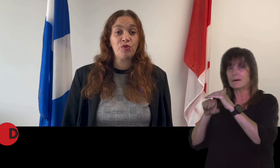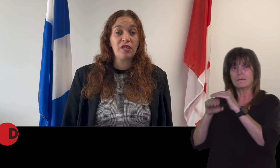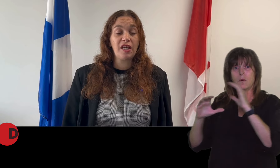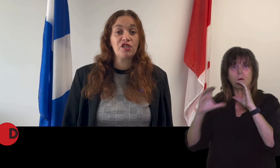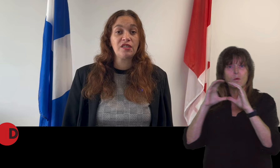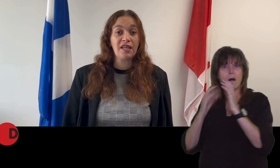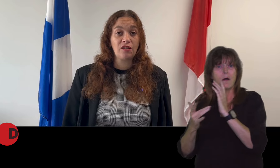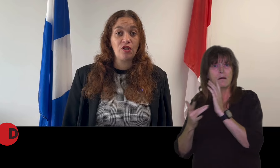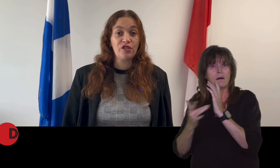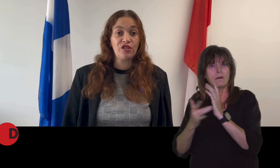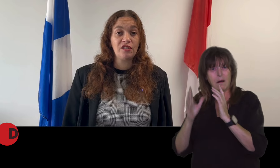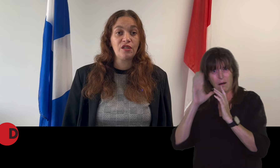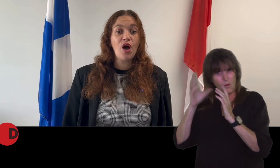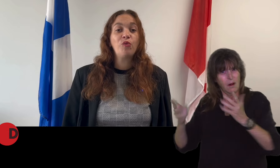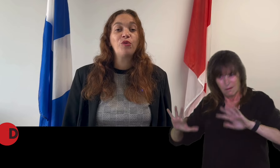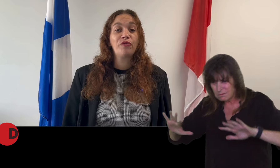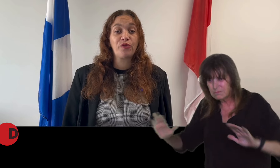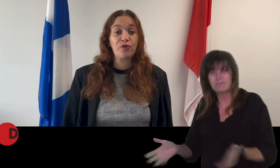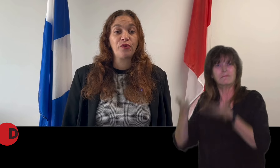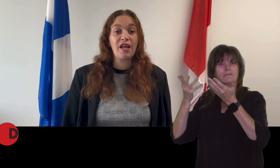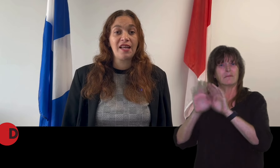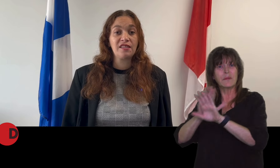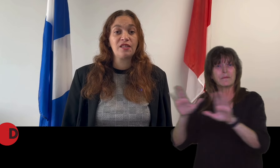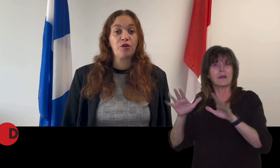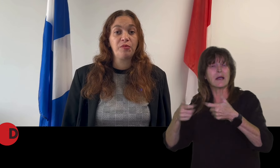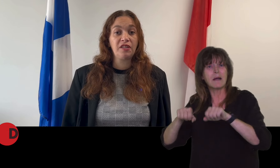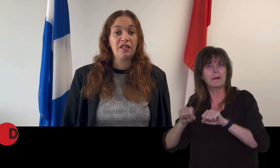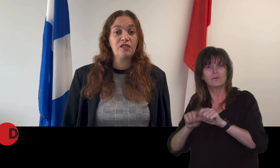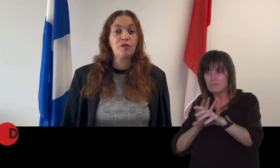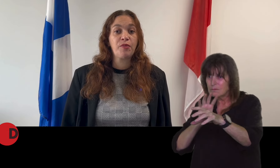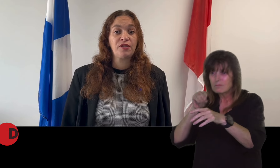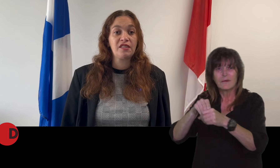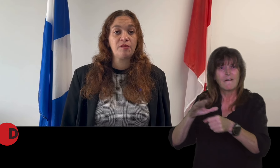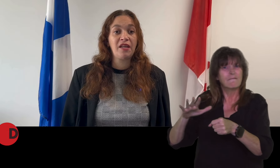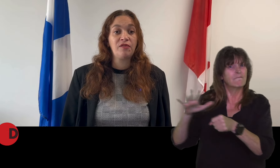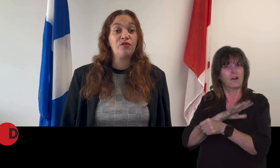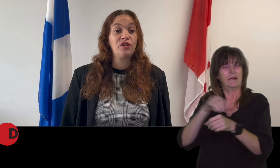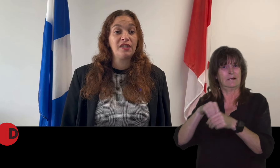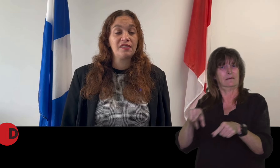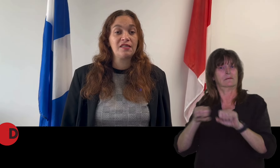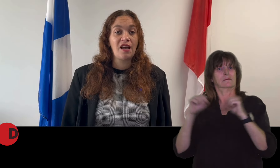communication technologies will further enhance their ability